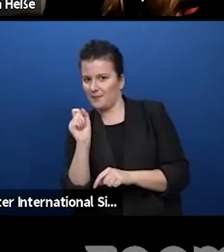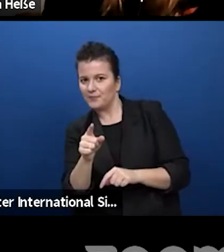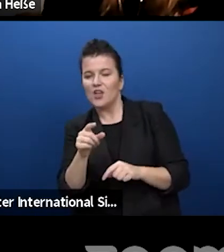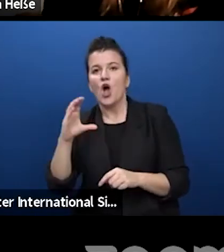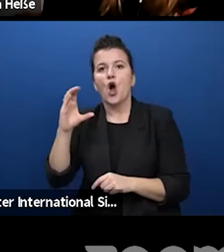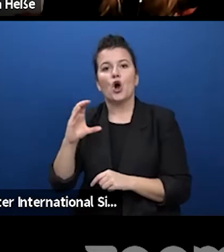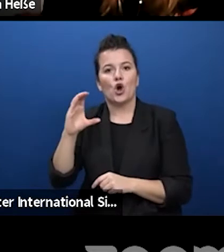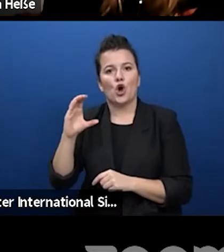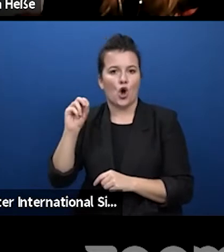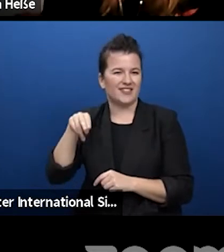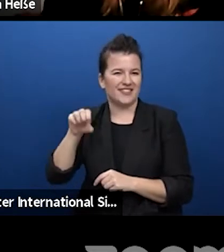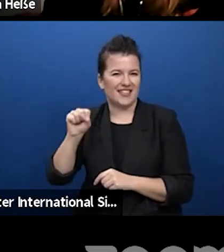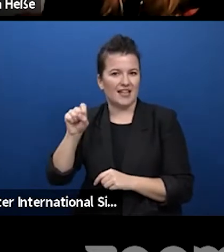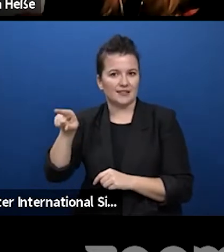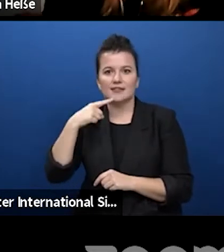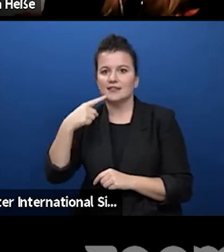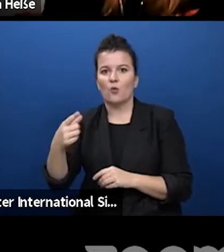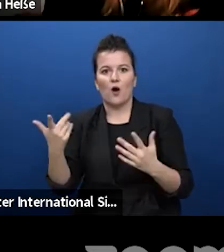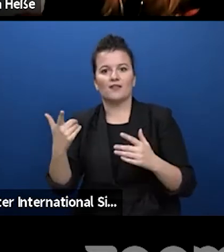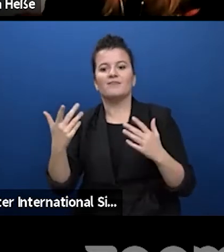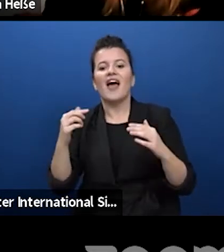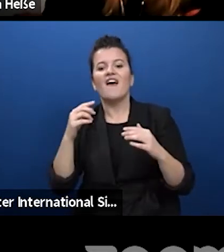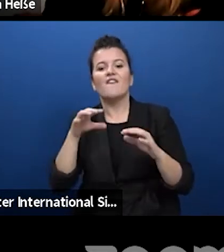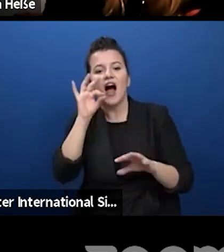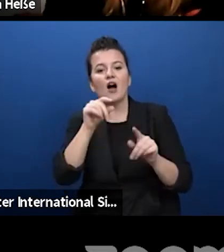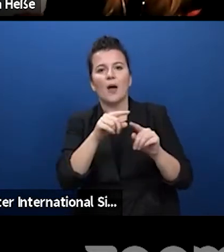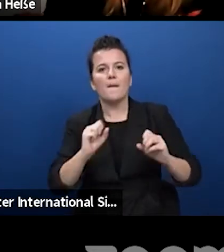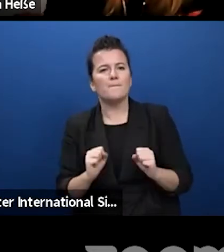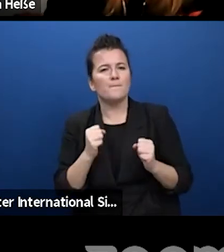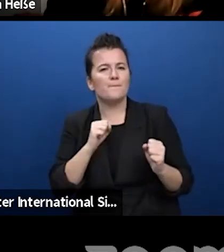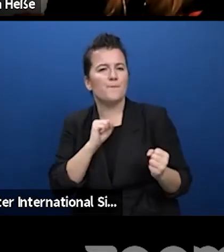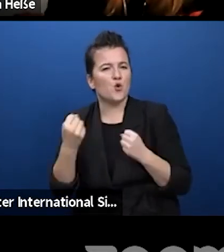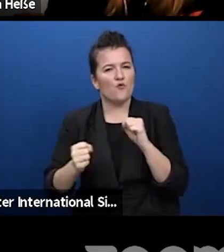of finding the the commonality between people and I think that obviously is really important